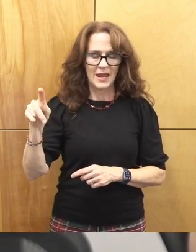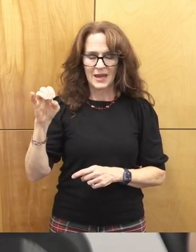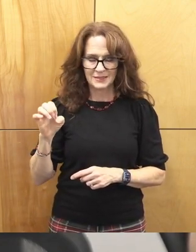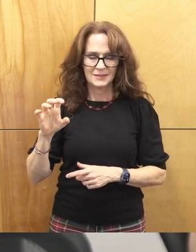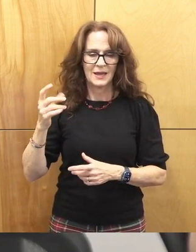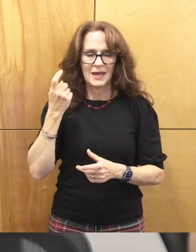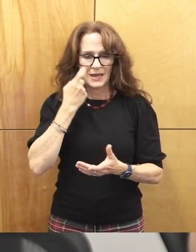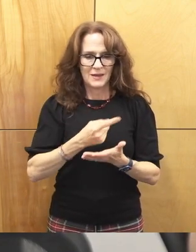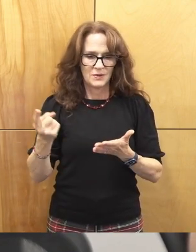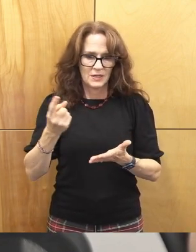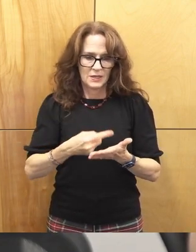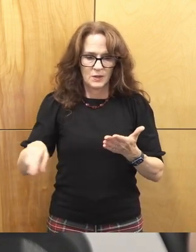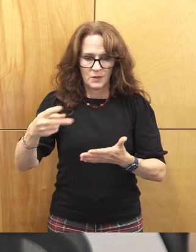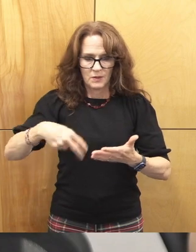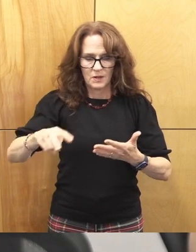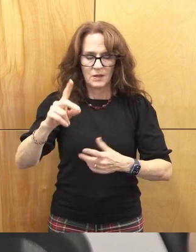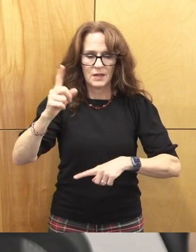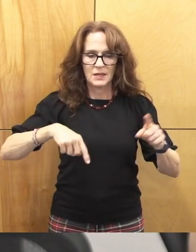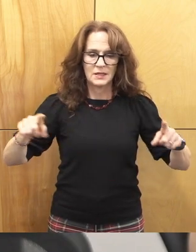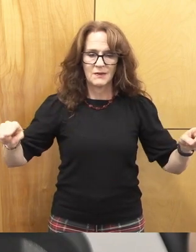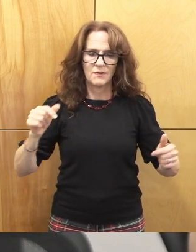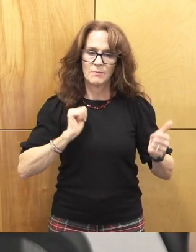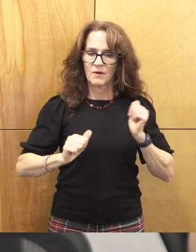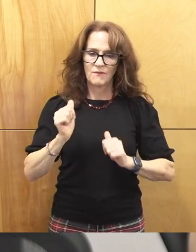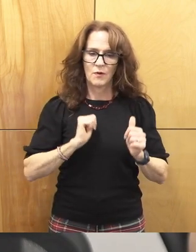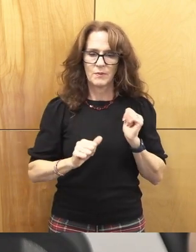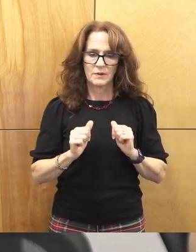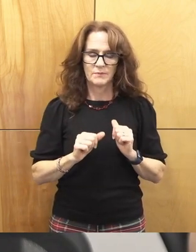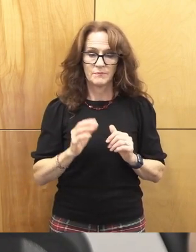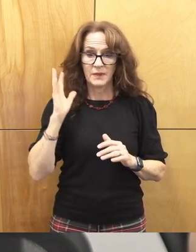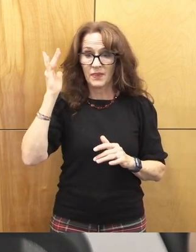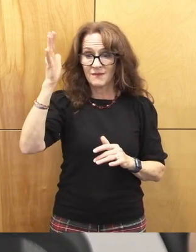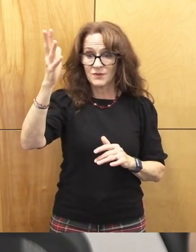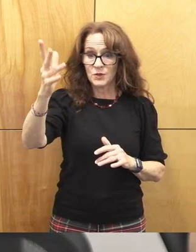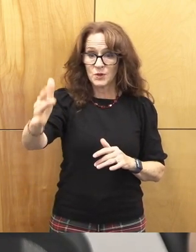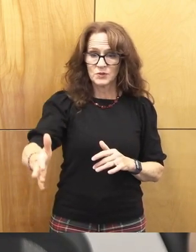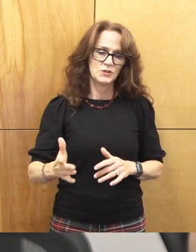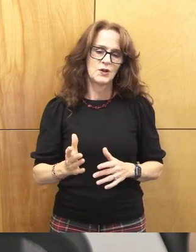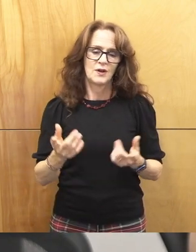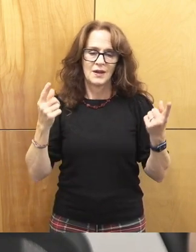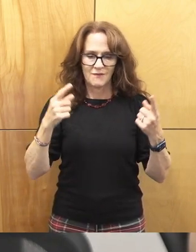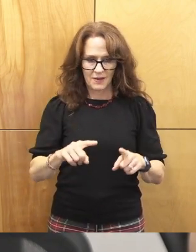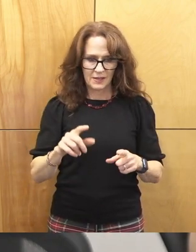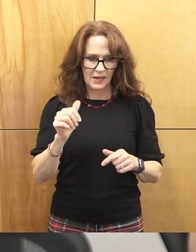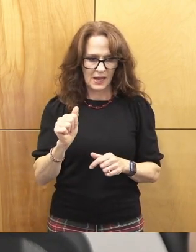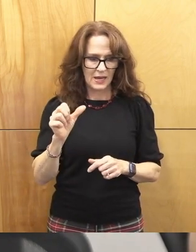with different performances. And looking into the future events that our ASB will be hosting,